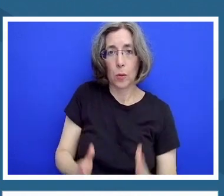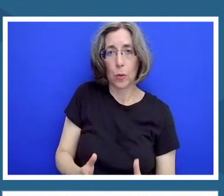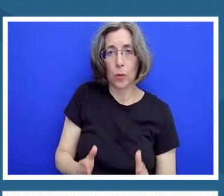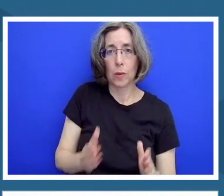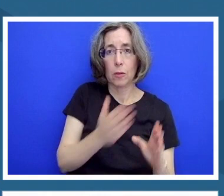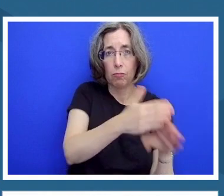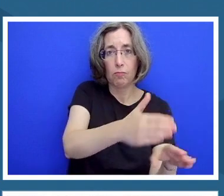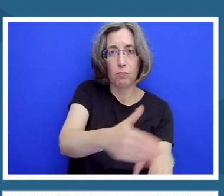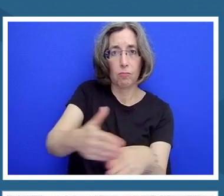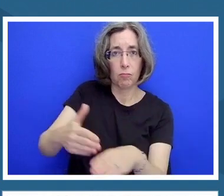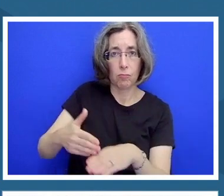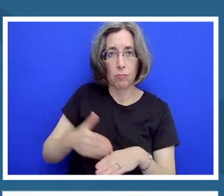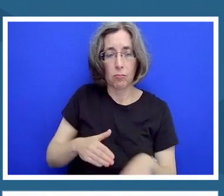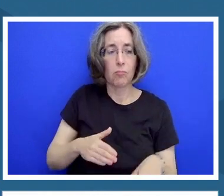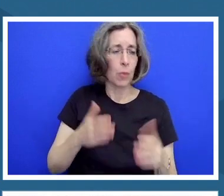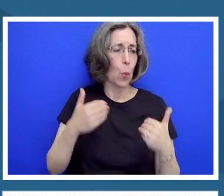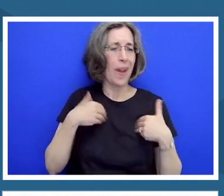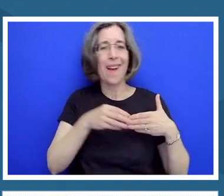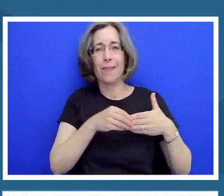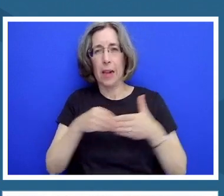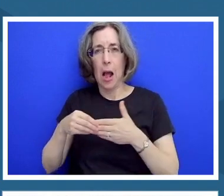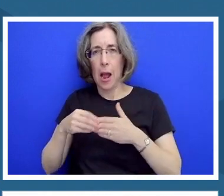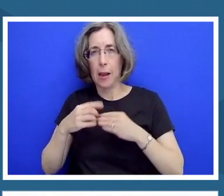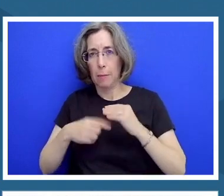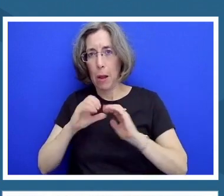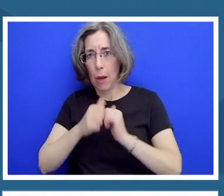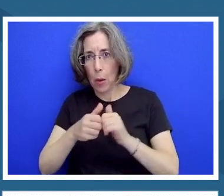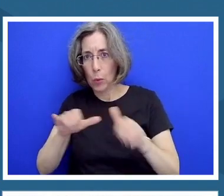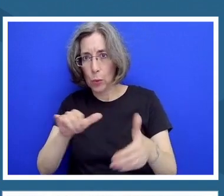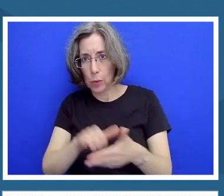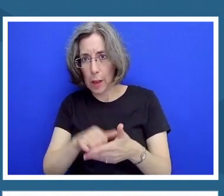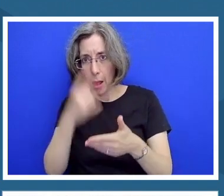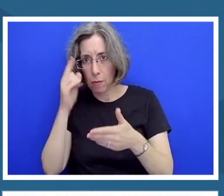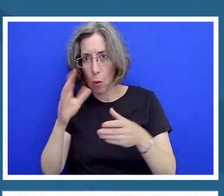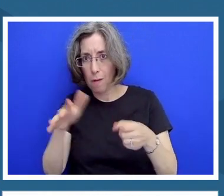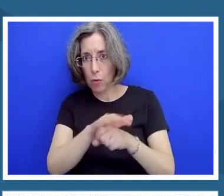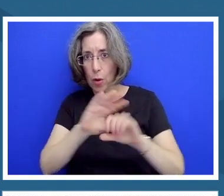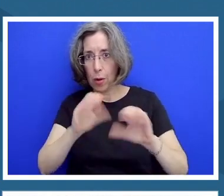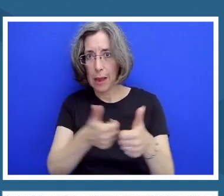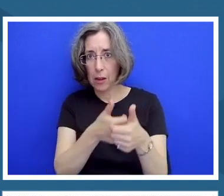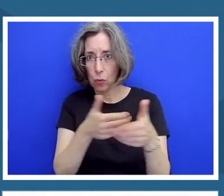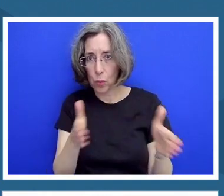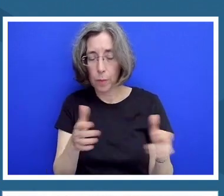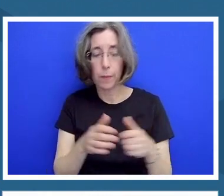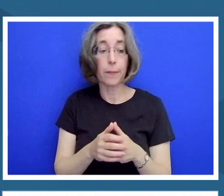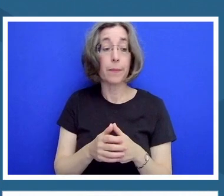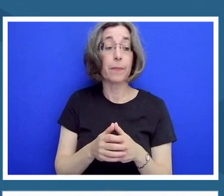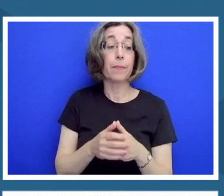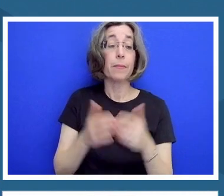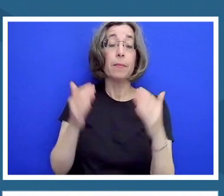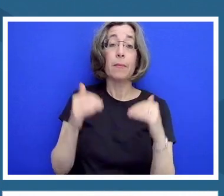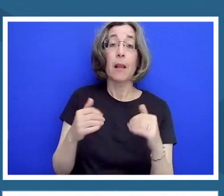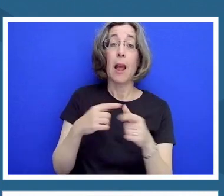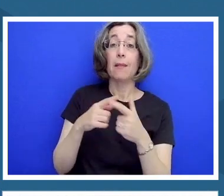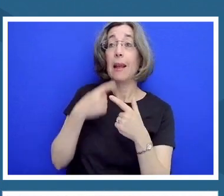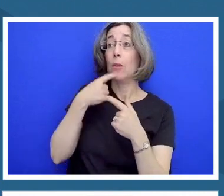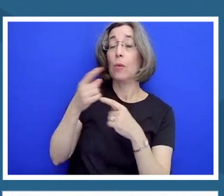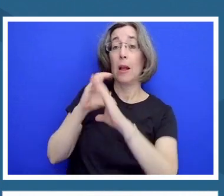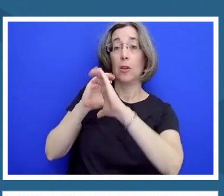of students to do this next slide please you can tell the telescope and exposure